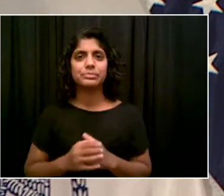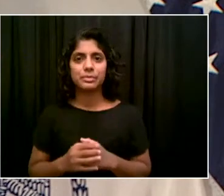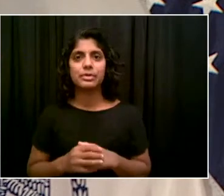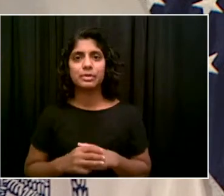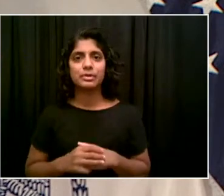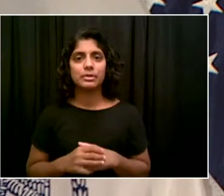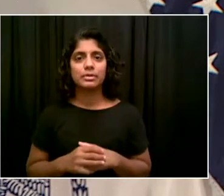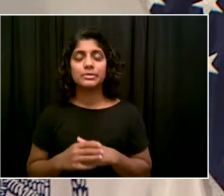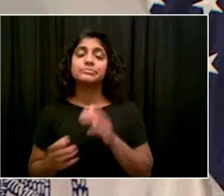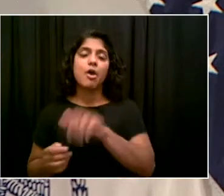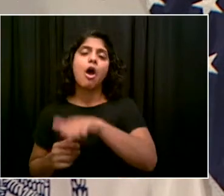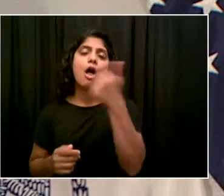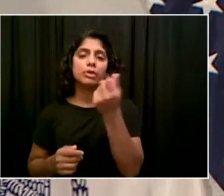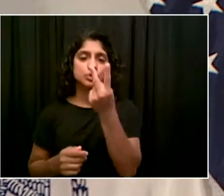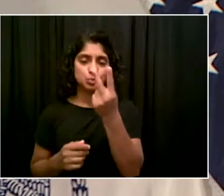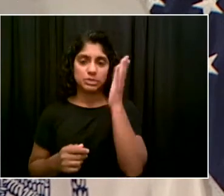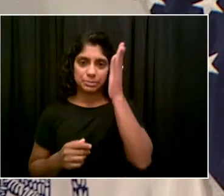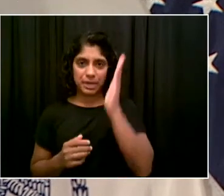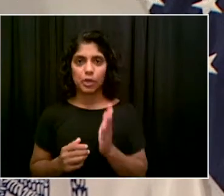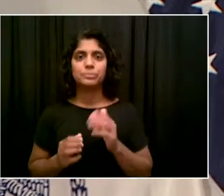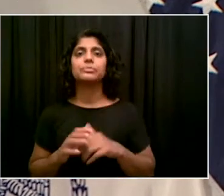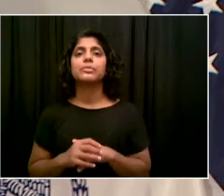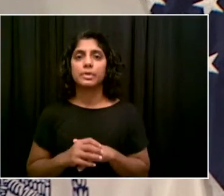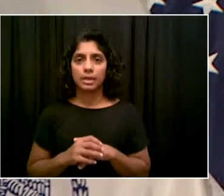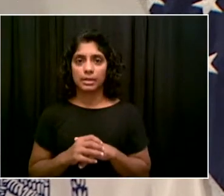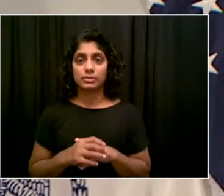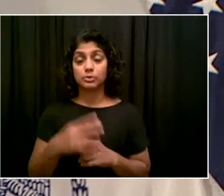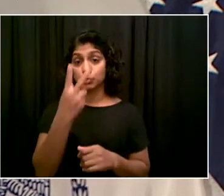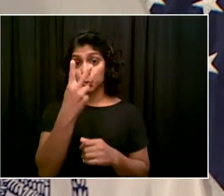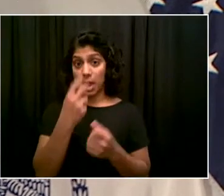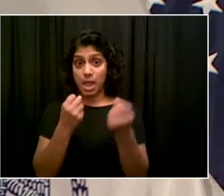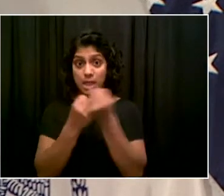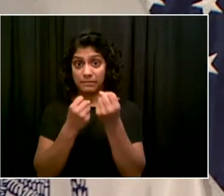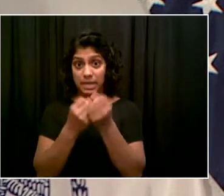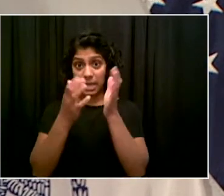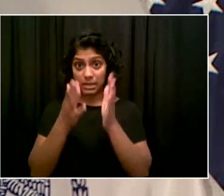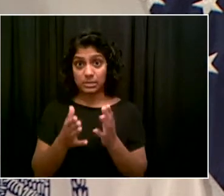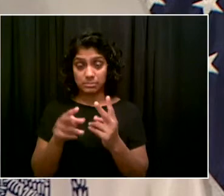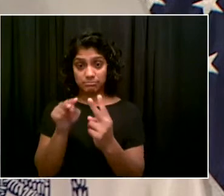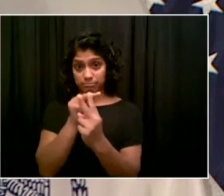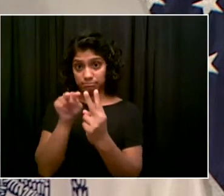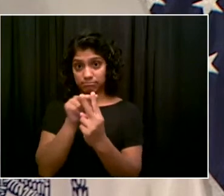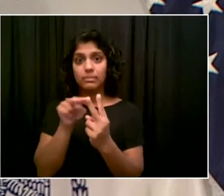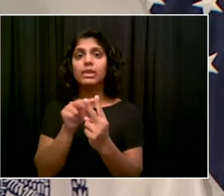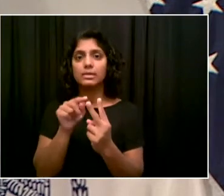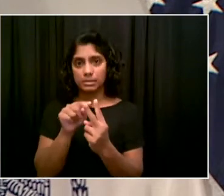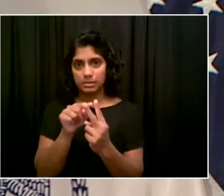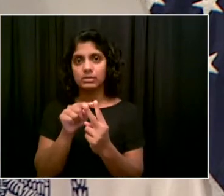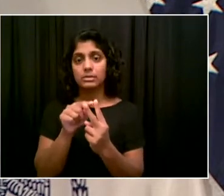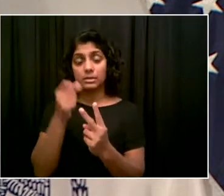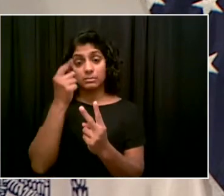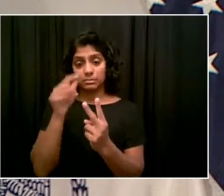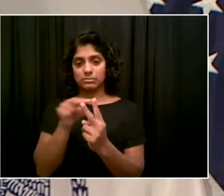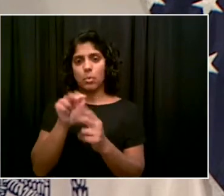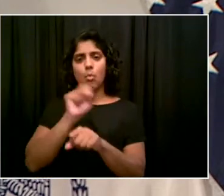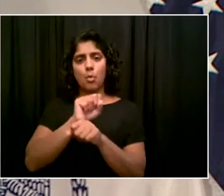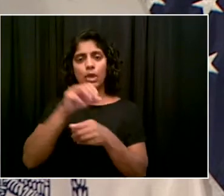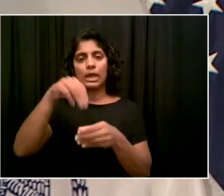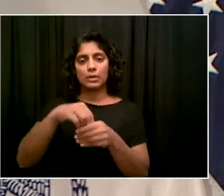SAID ABOUT THEM.